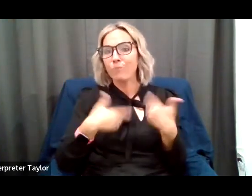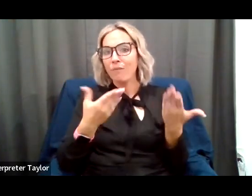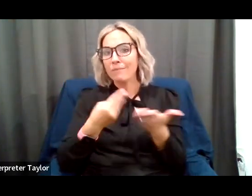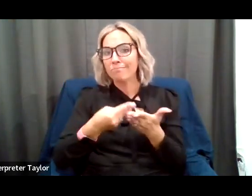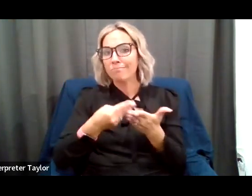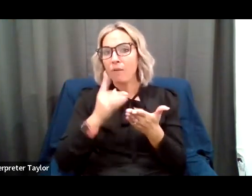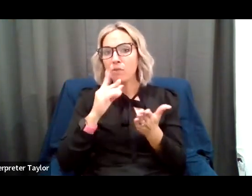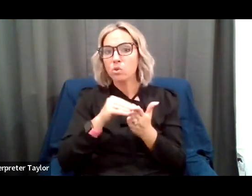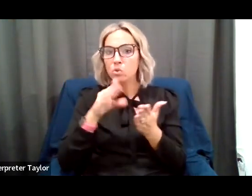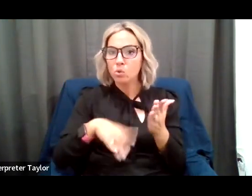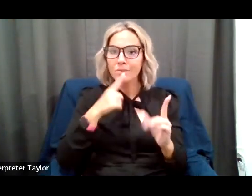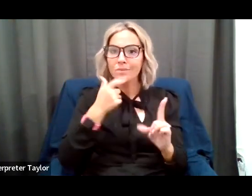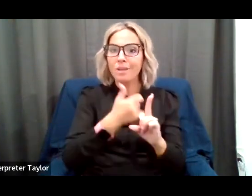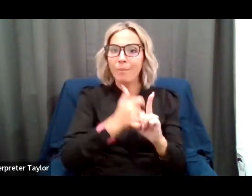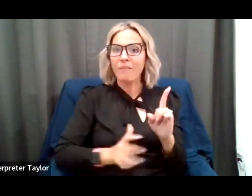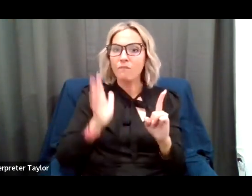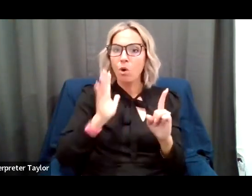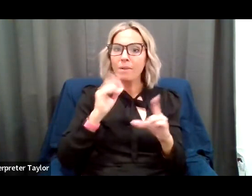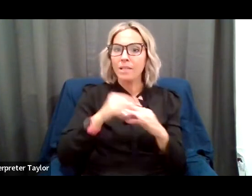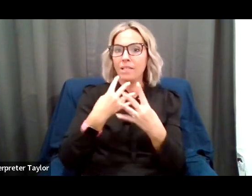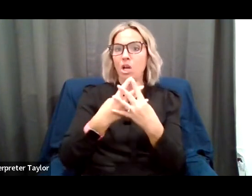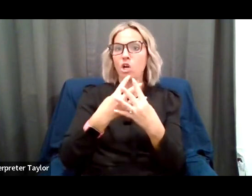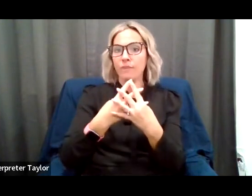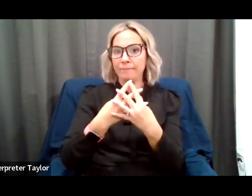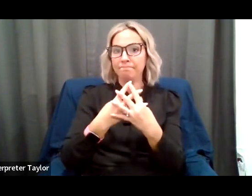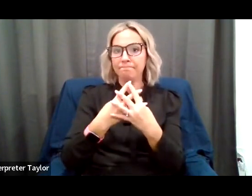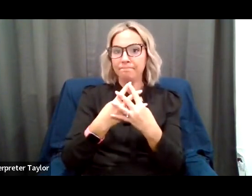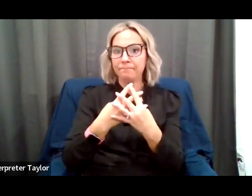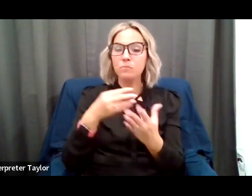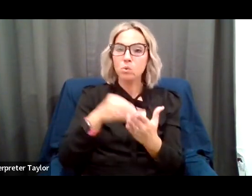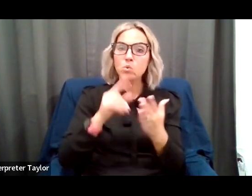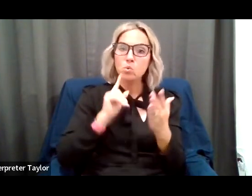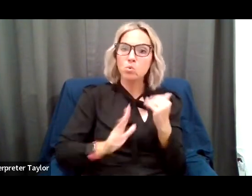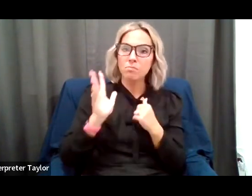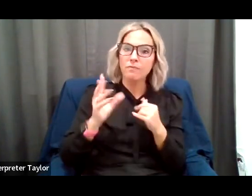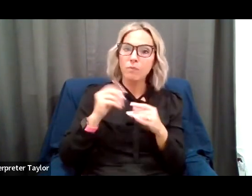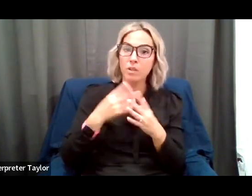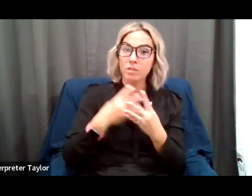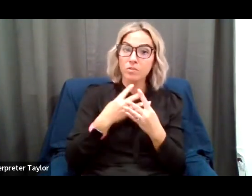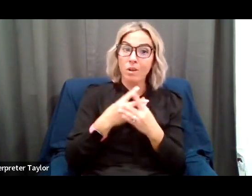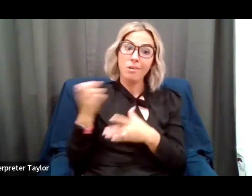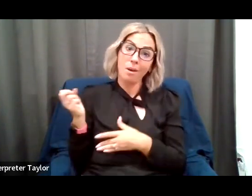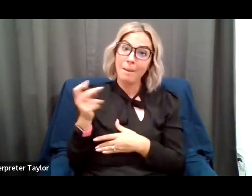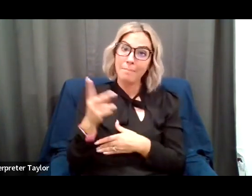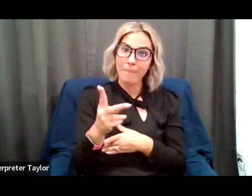students that were formerly incarcerated. So students that are formerly incarcerated coming back to college,